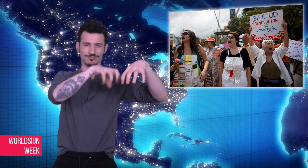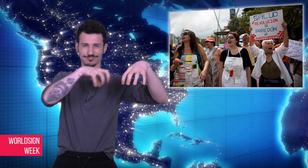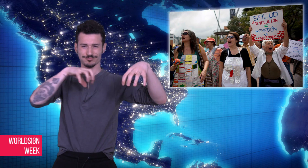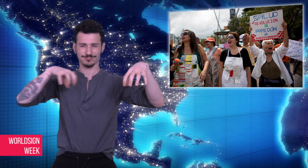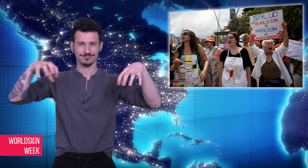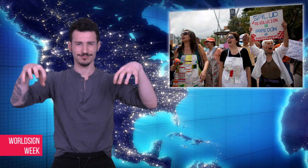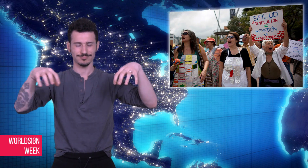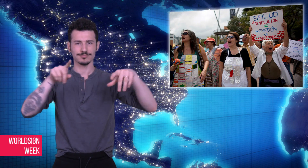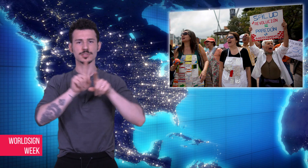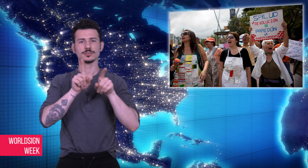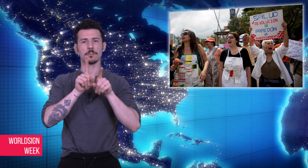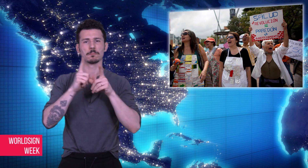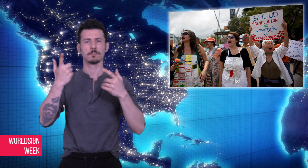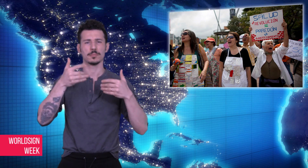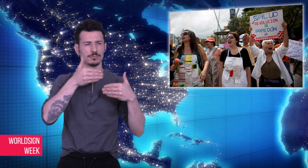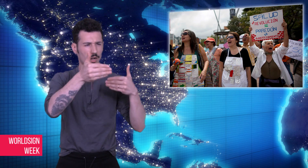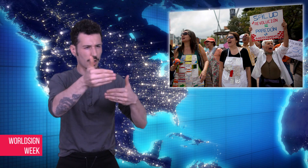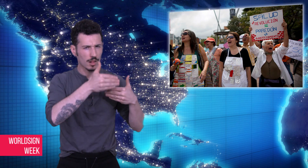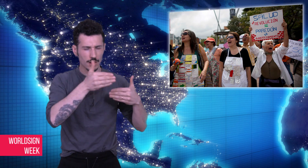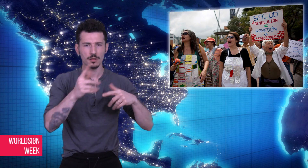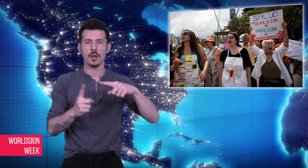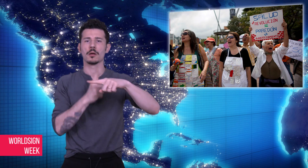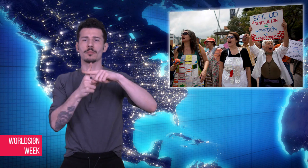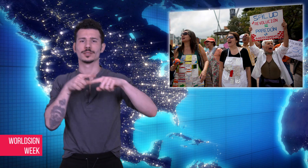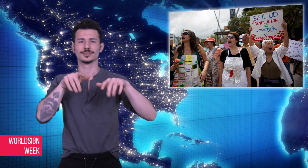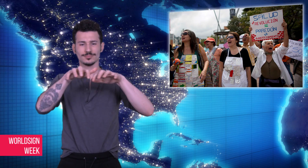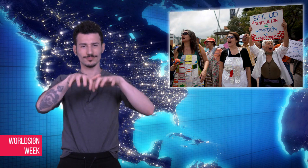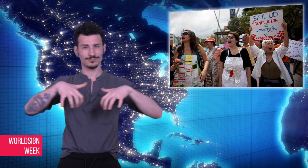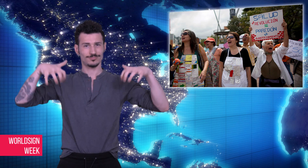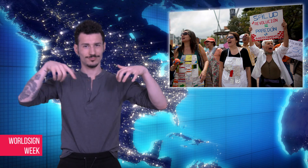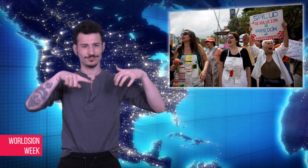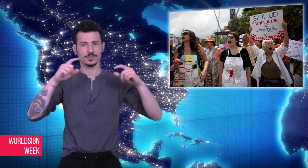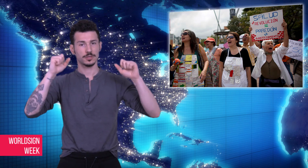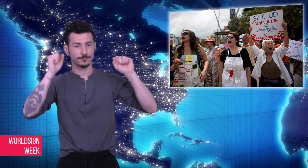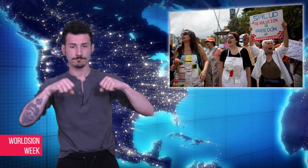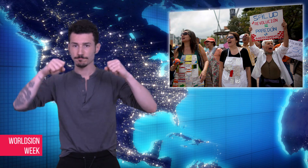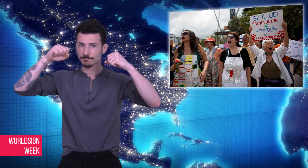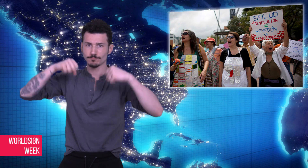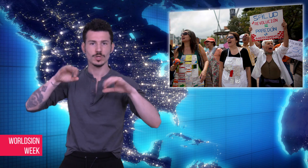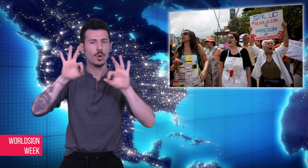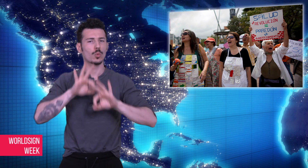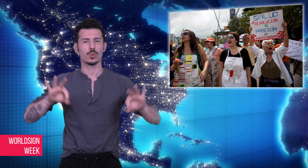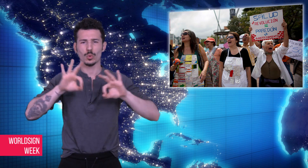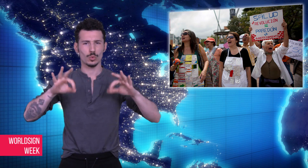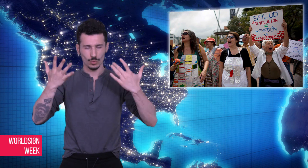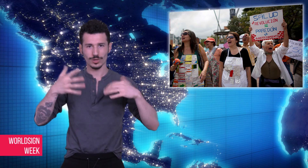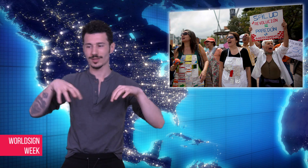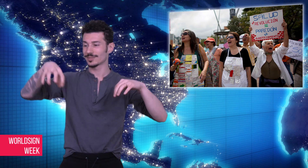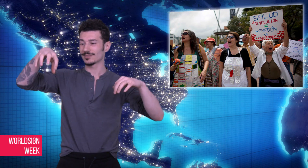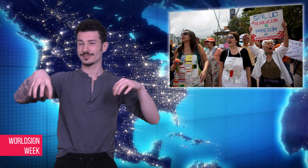upon by the National Assembly, the opposition party, Democratic Unity,